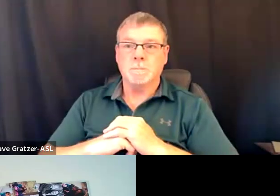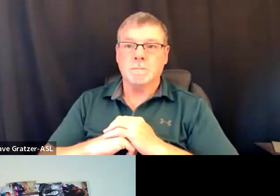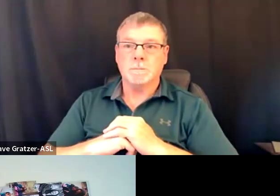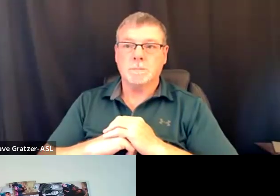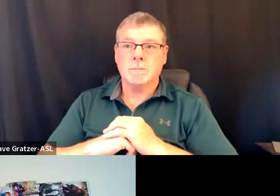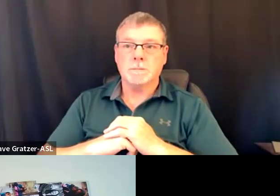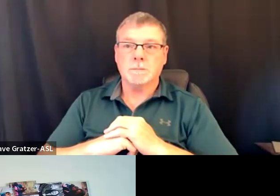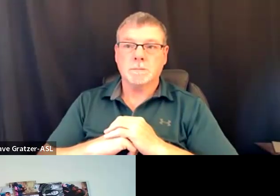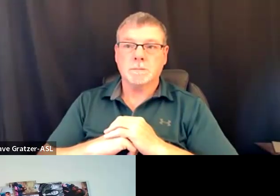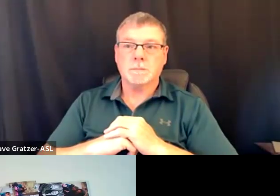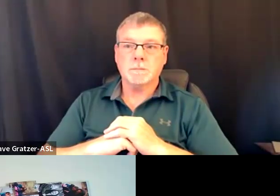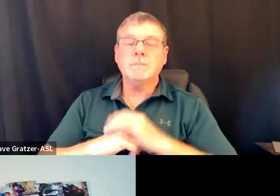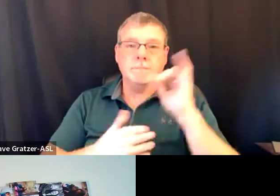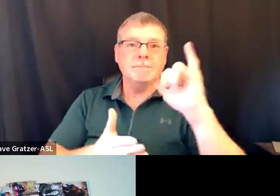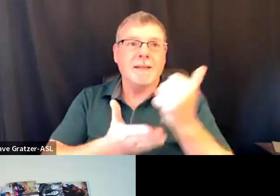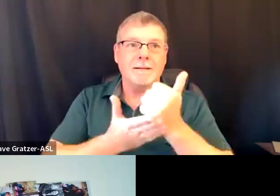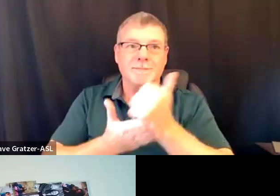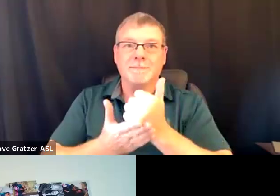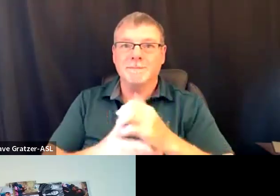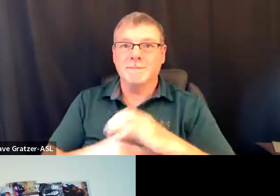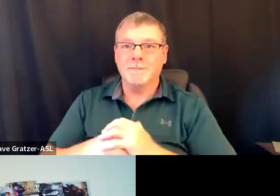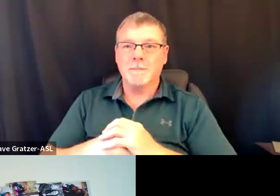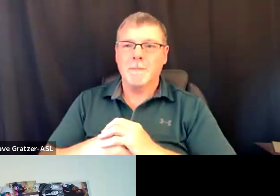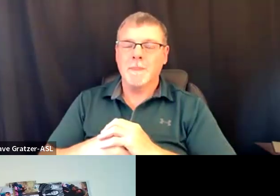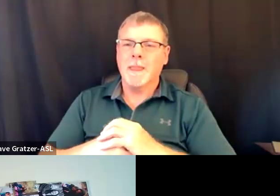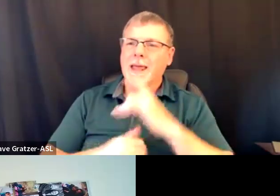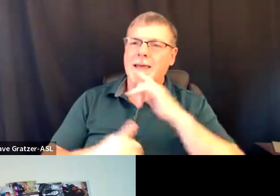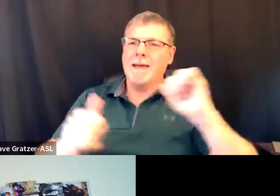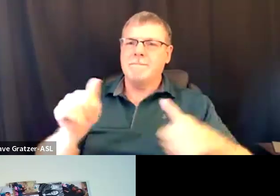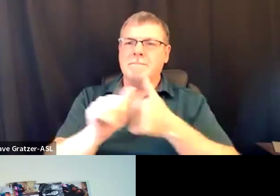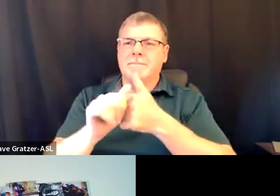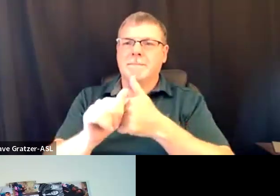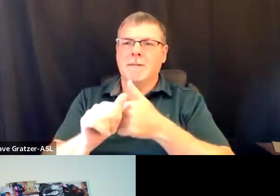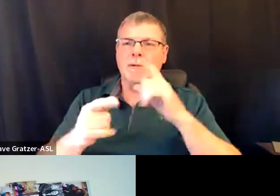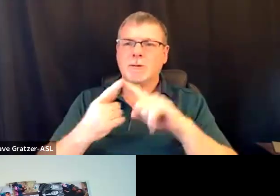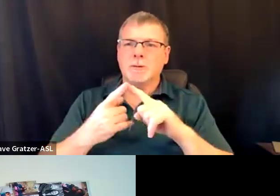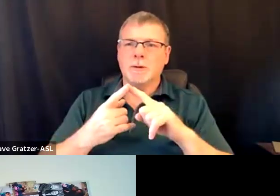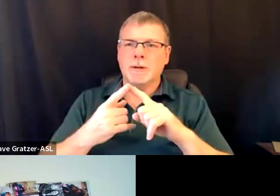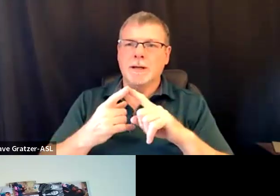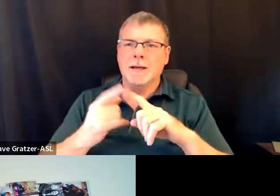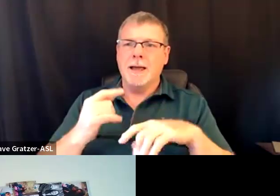Thanks. That's very helpful. There's a follow-up question to kind of the SMI diagnosis